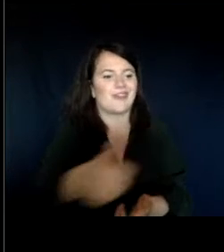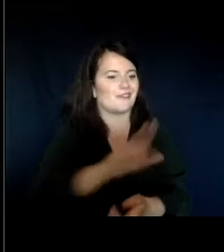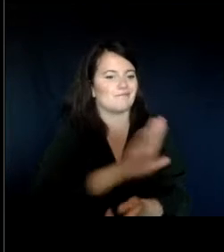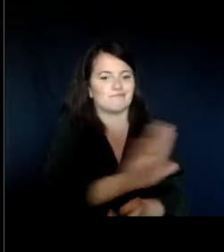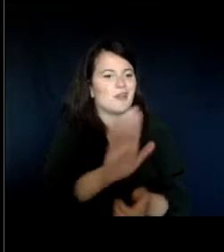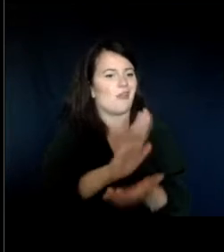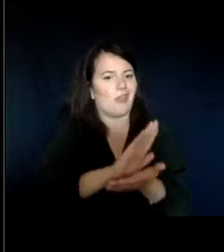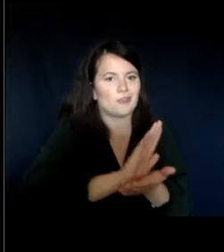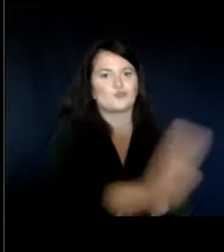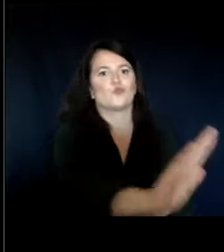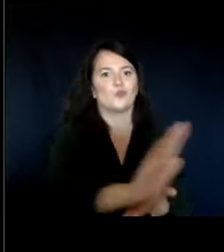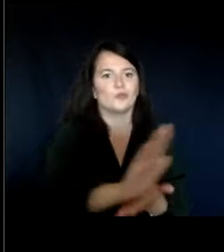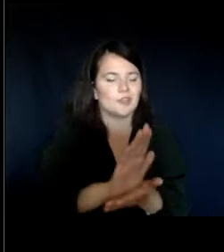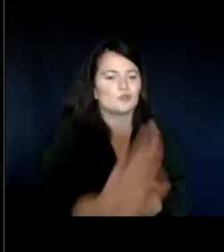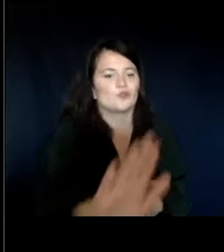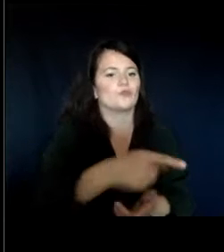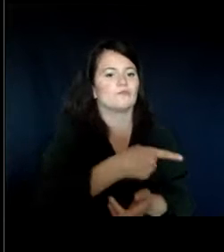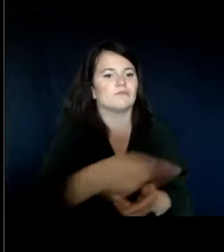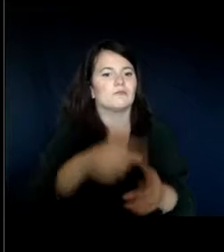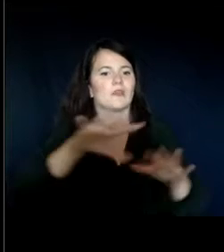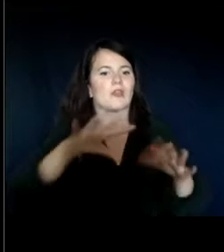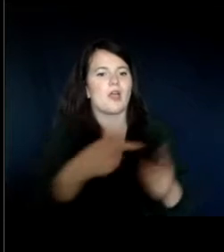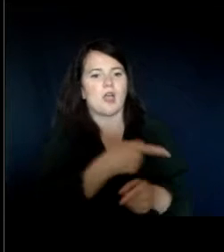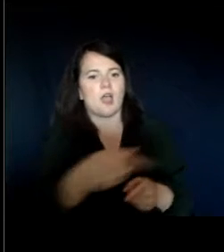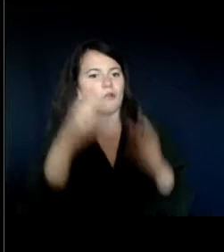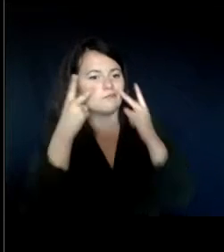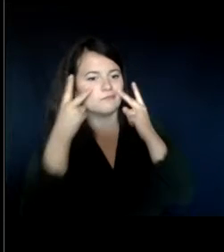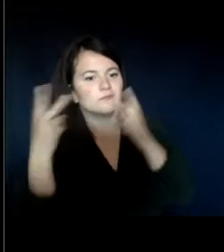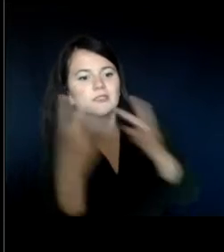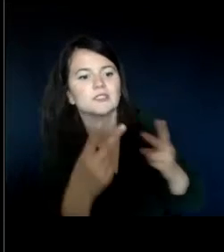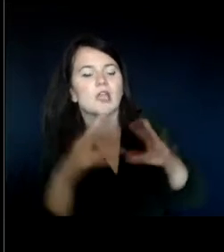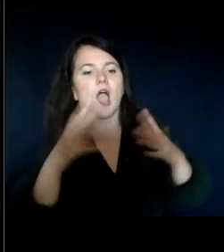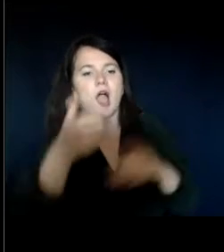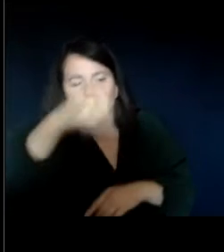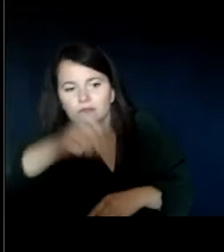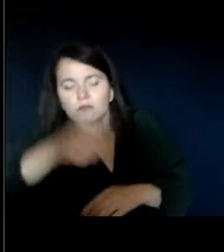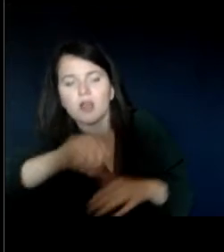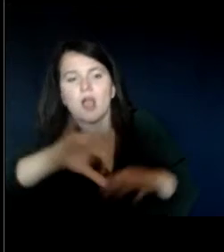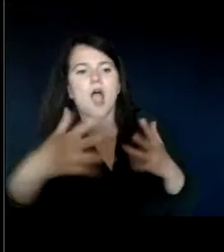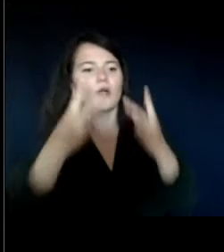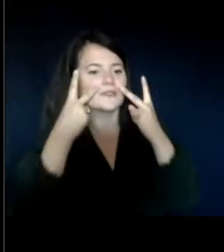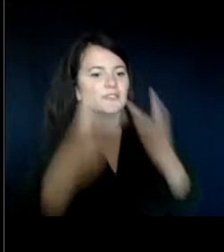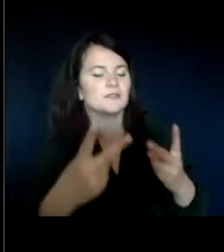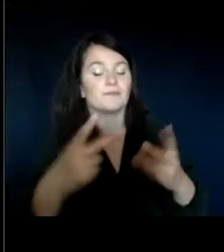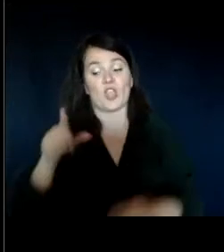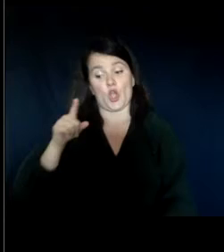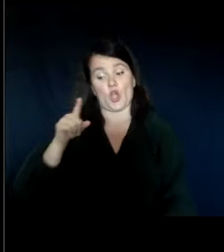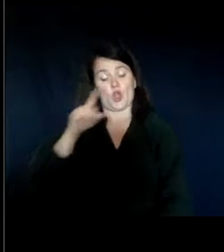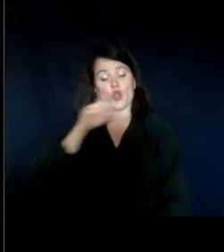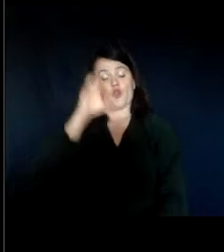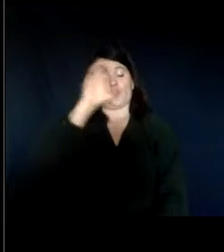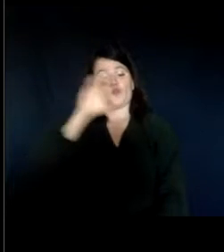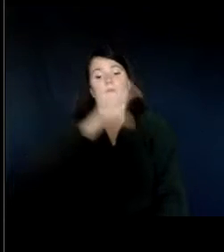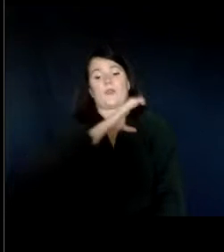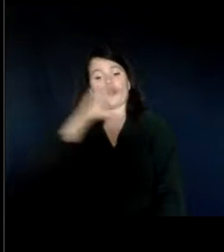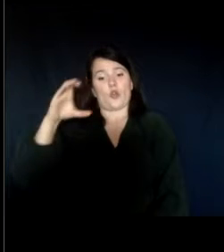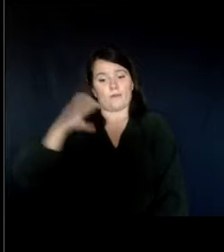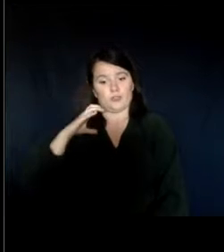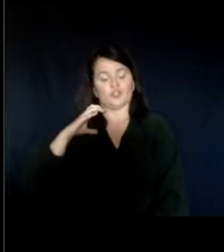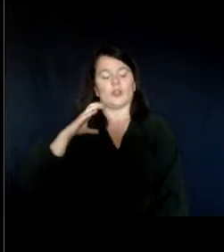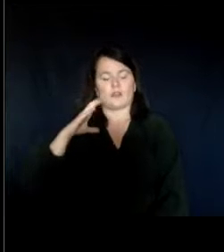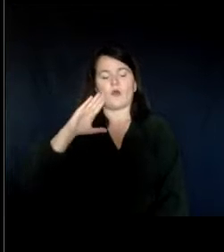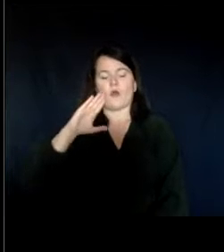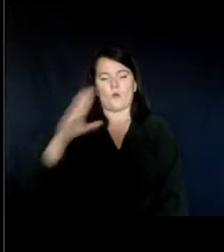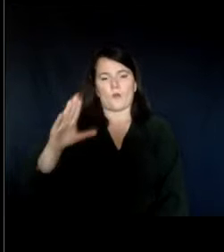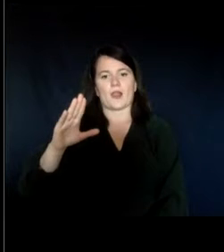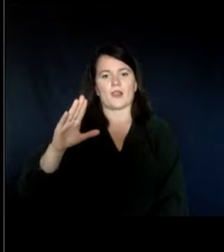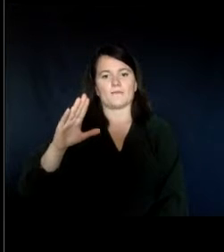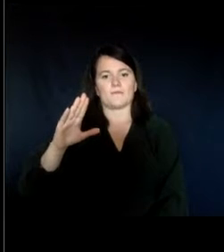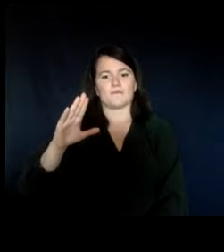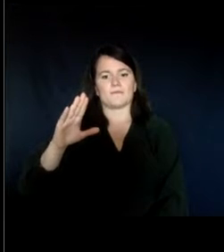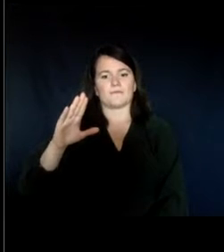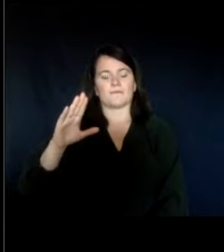So the Commission, we propose an increase of the minimum share